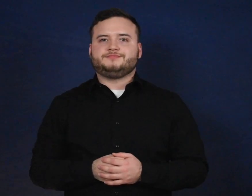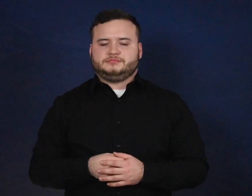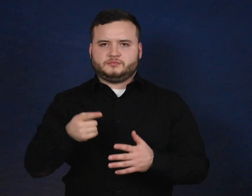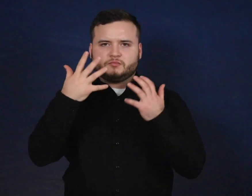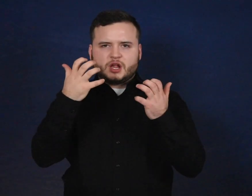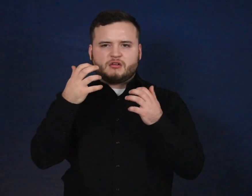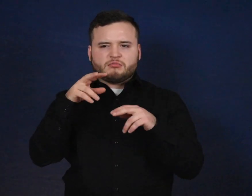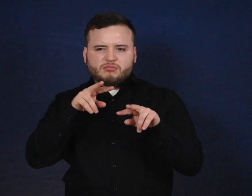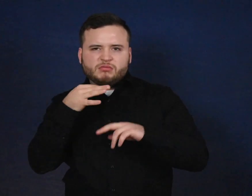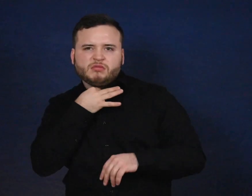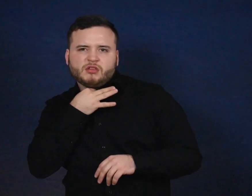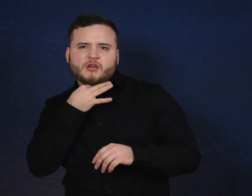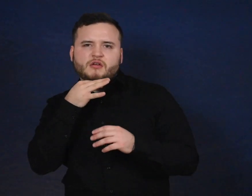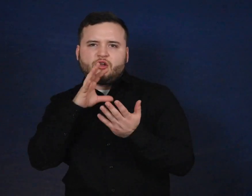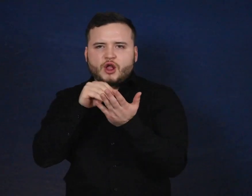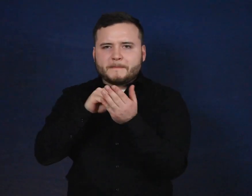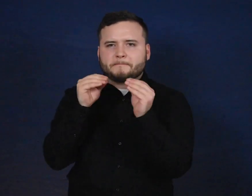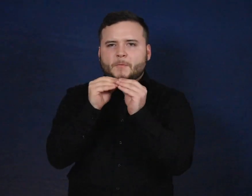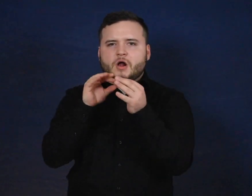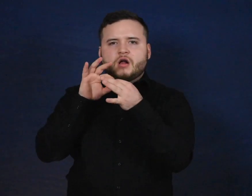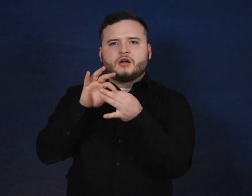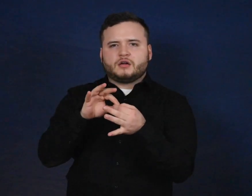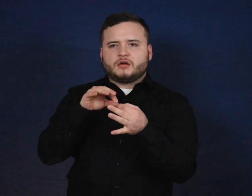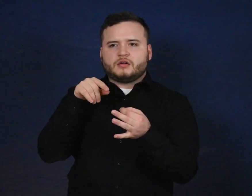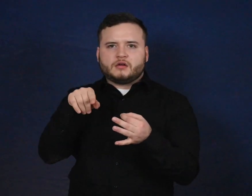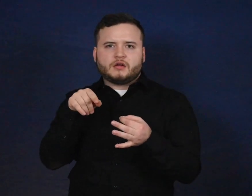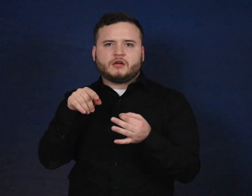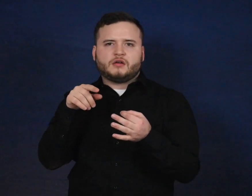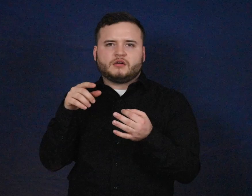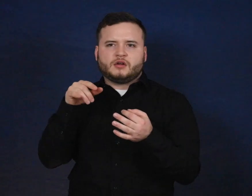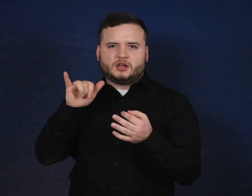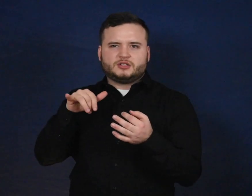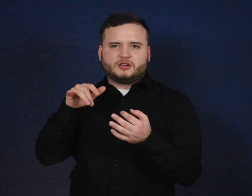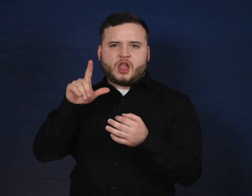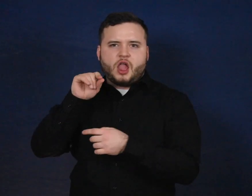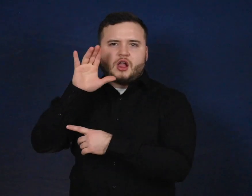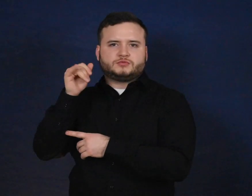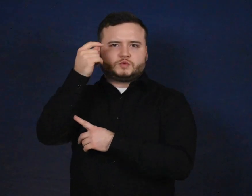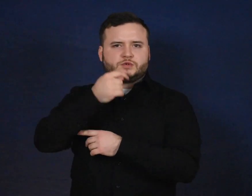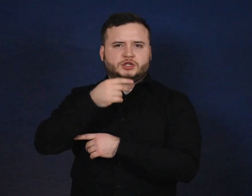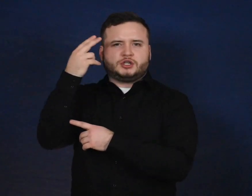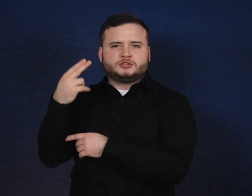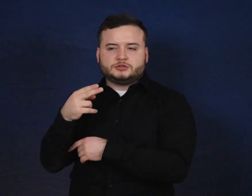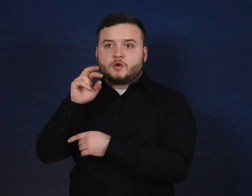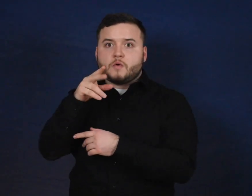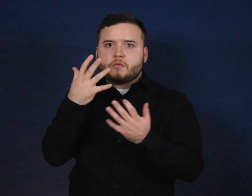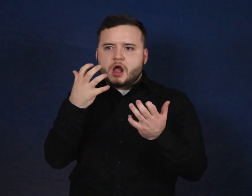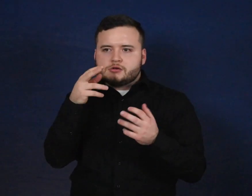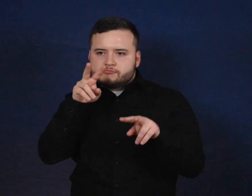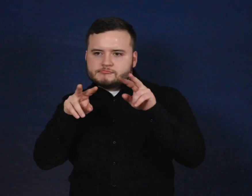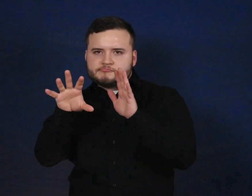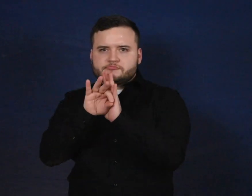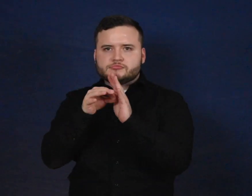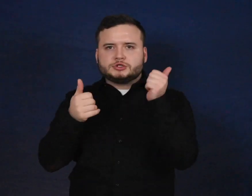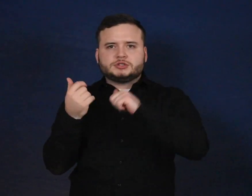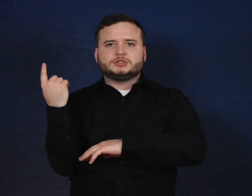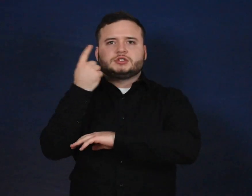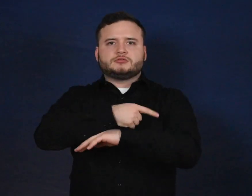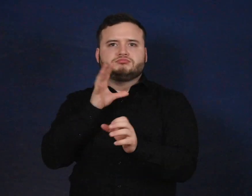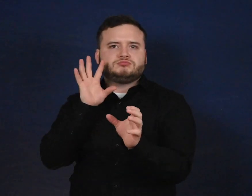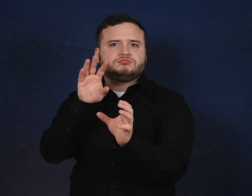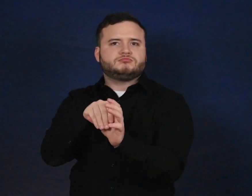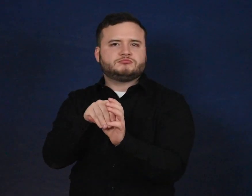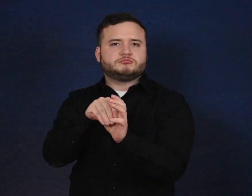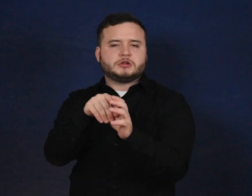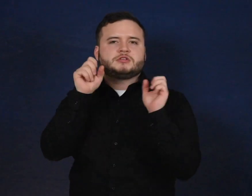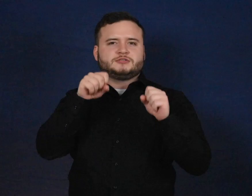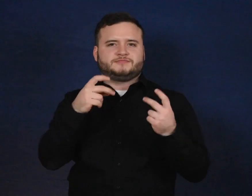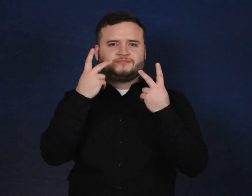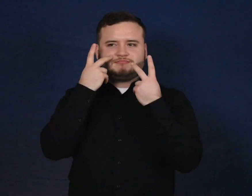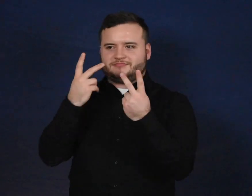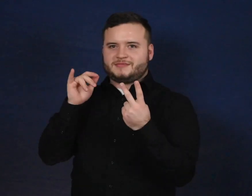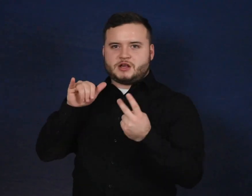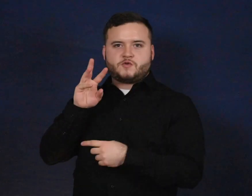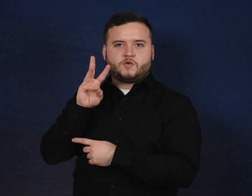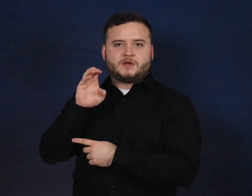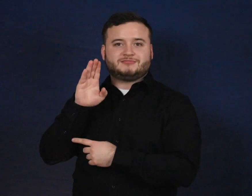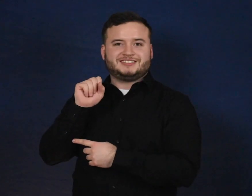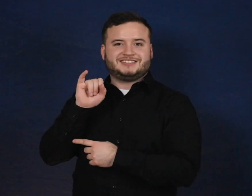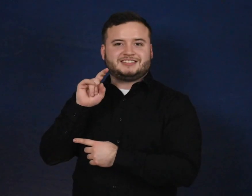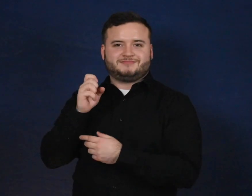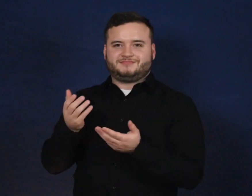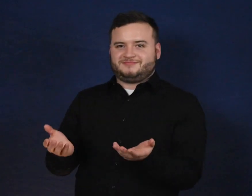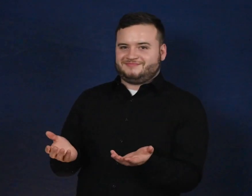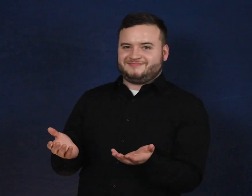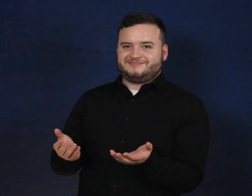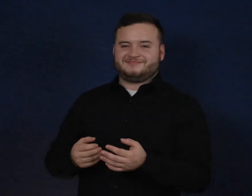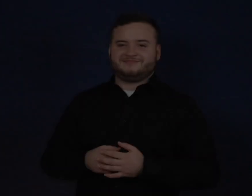Learn more about and sign up to participate on a date you choose, you can visit the website here.